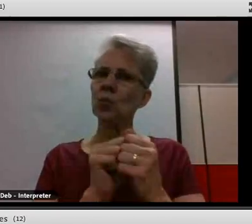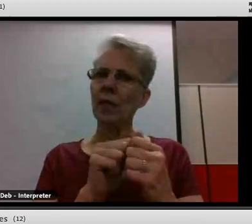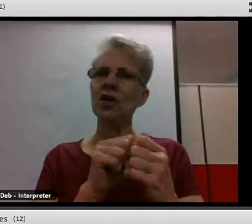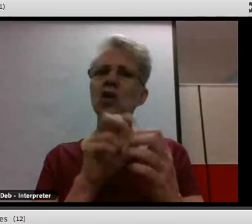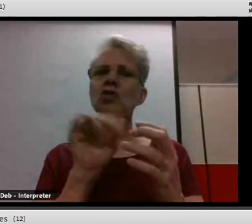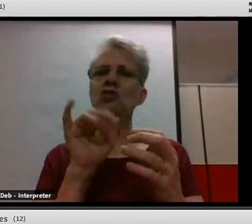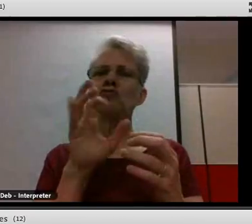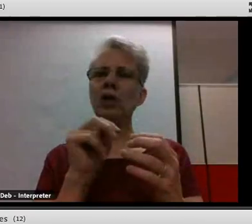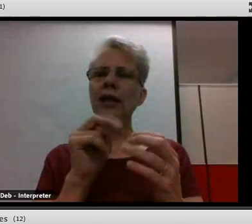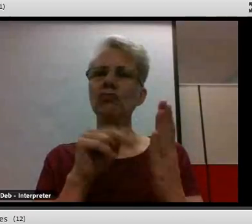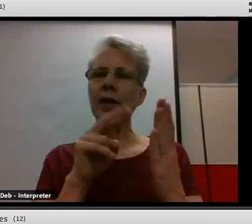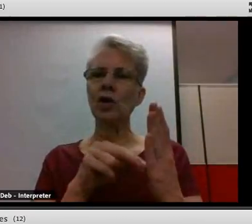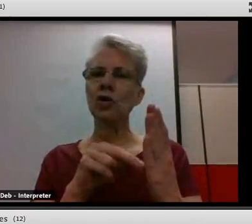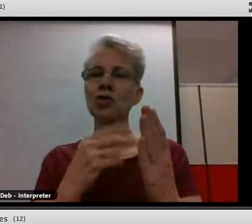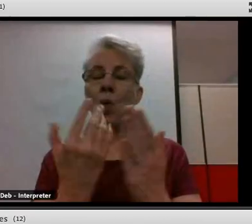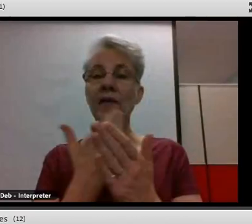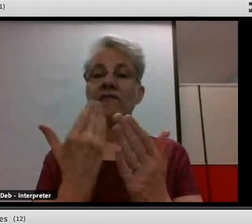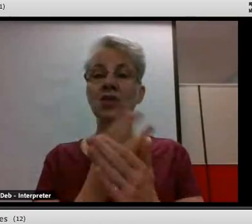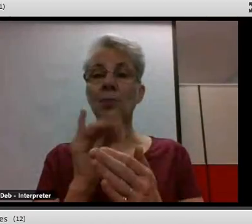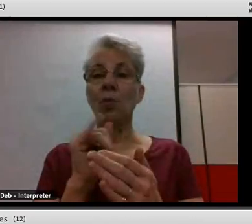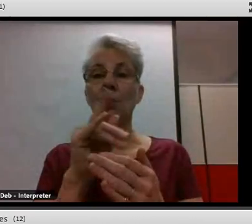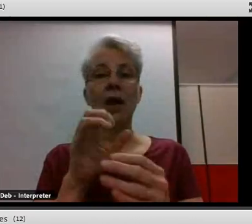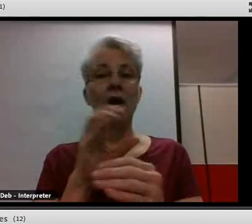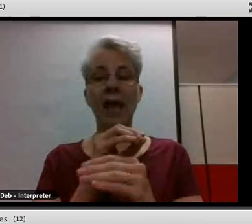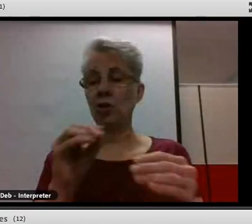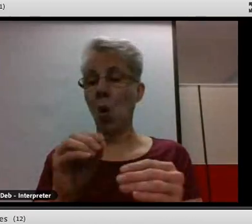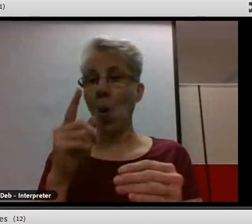They look up information on their specific disability,